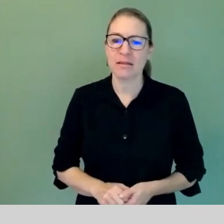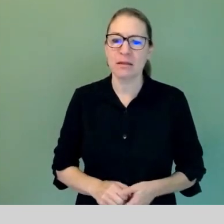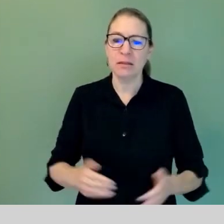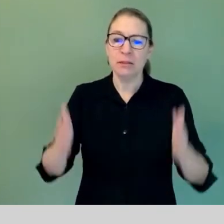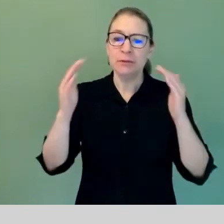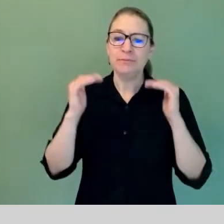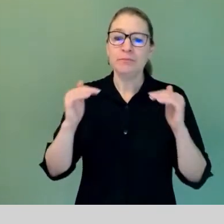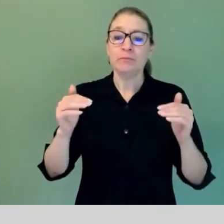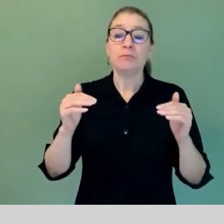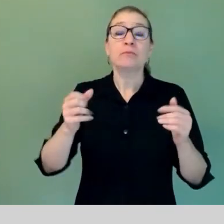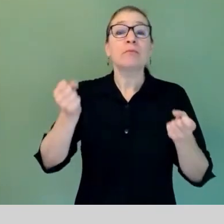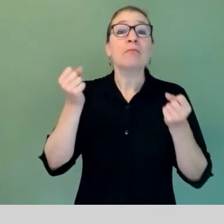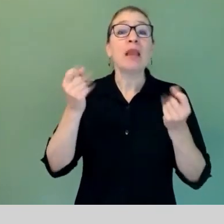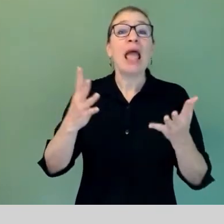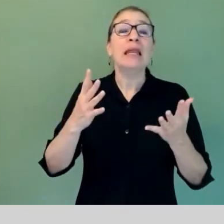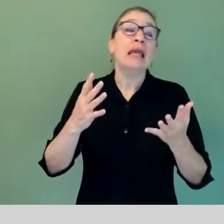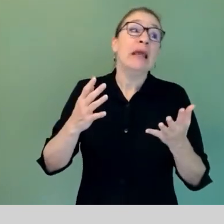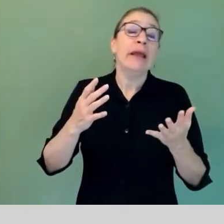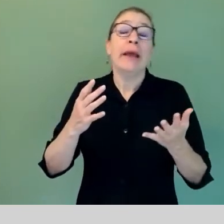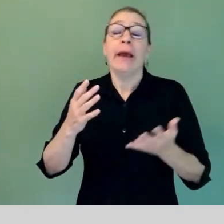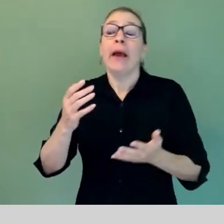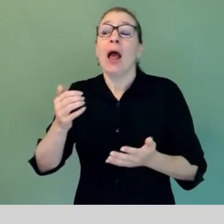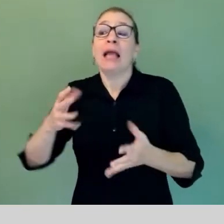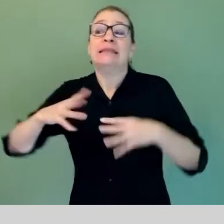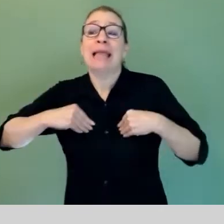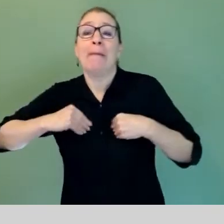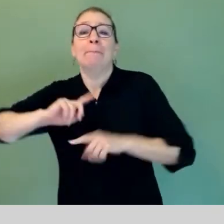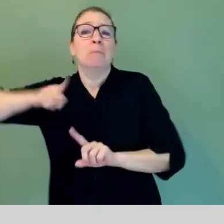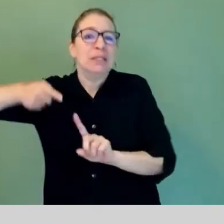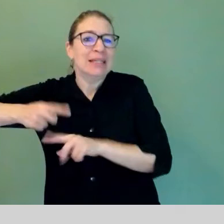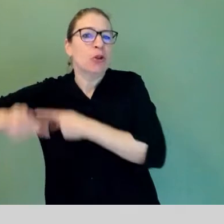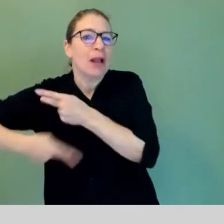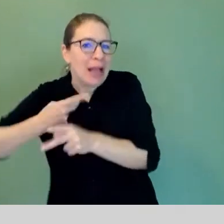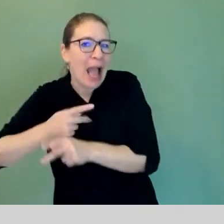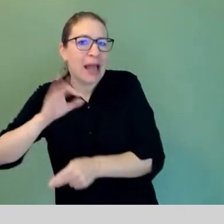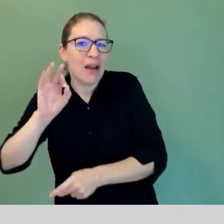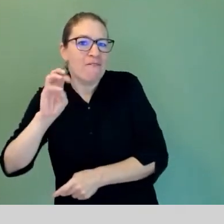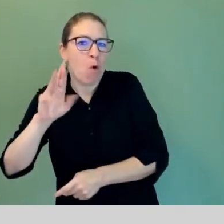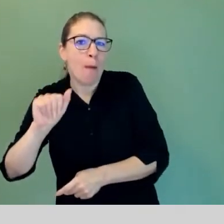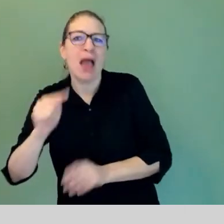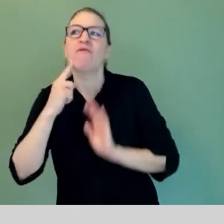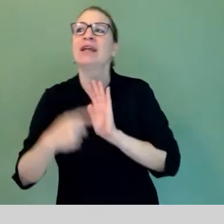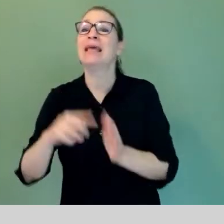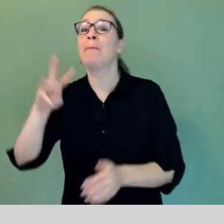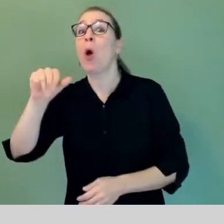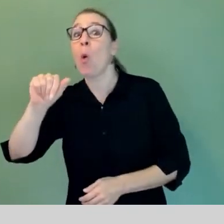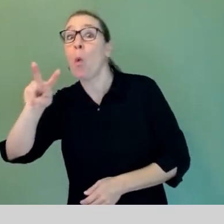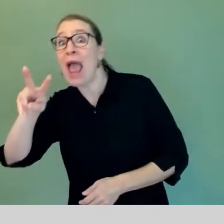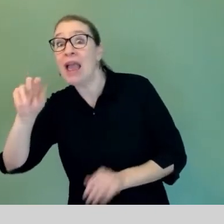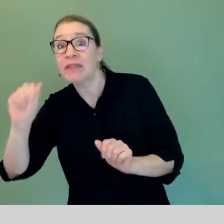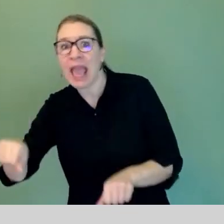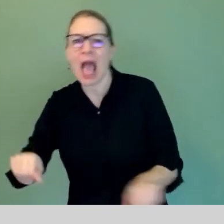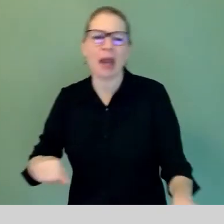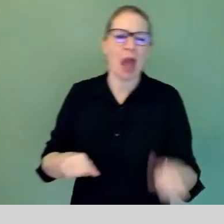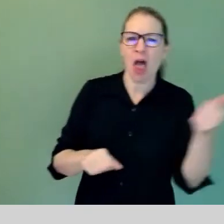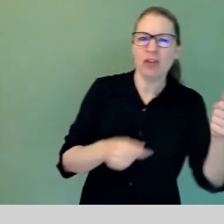Wave is the format that is accepted, or there there's a lot that you can do with Wave compared to other formats,